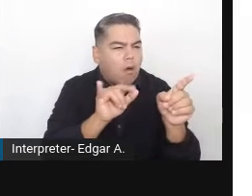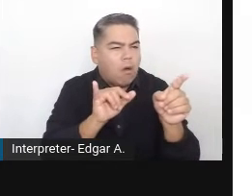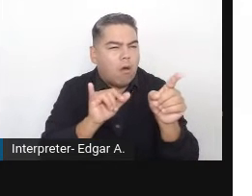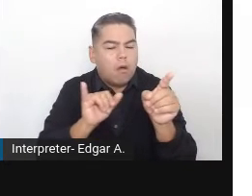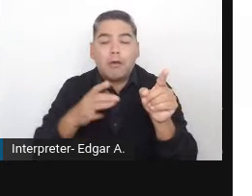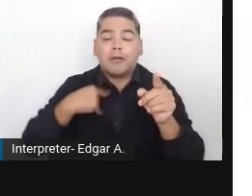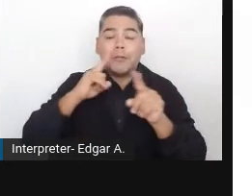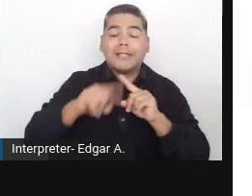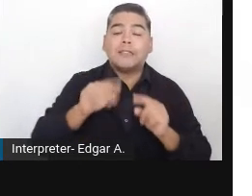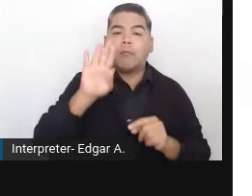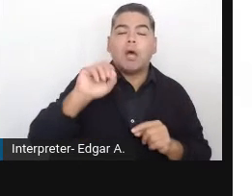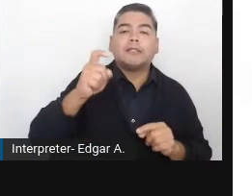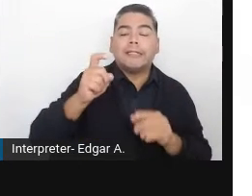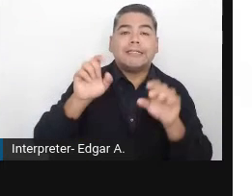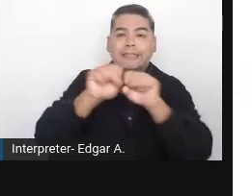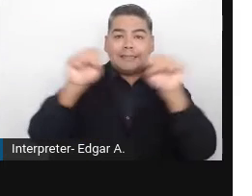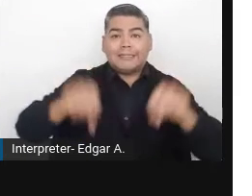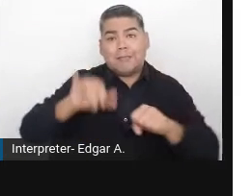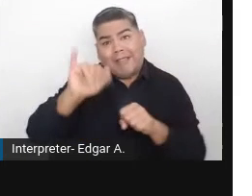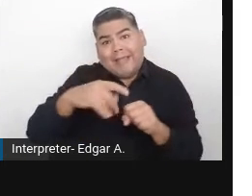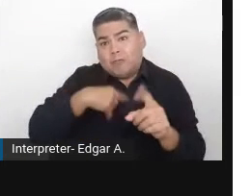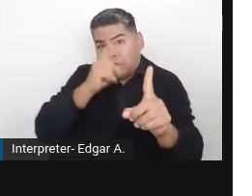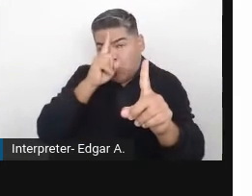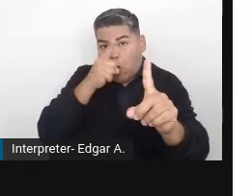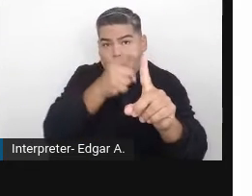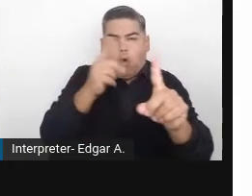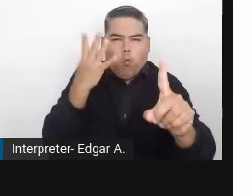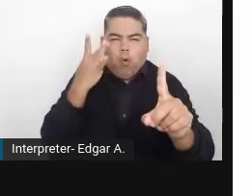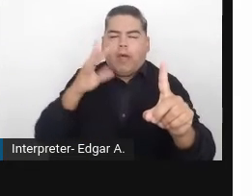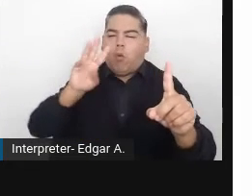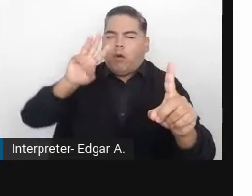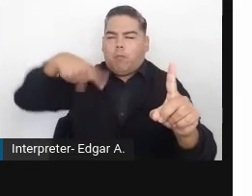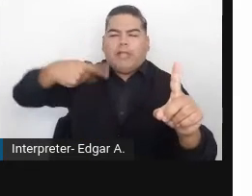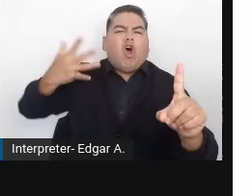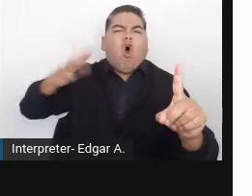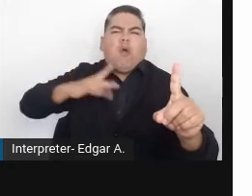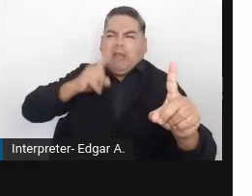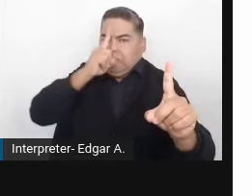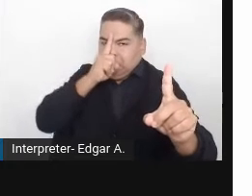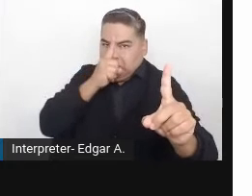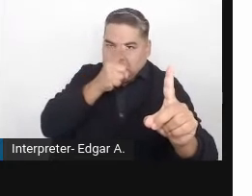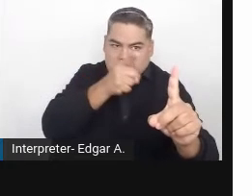because that's the direction WordPress was taking, but I gave up.